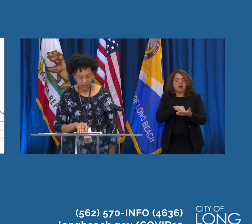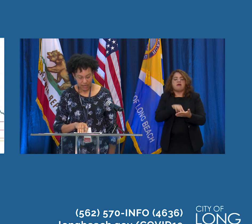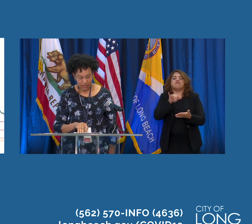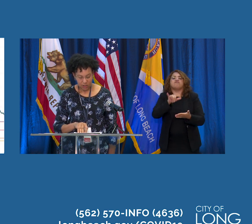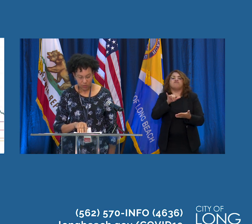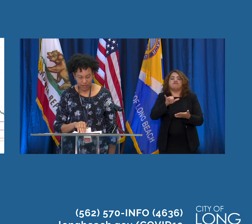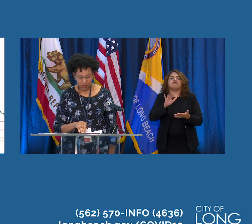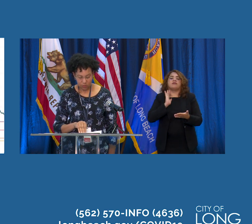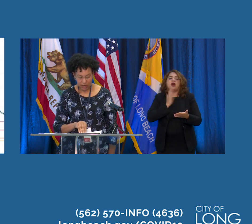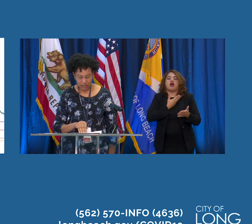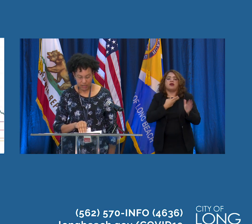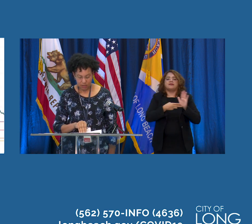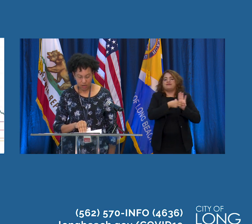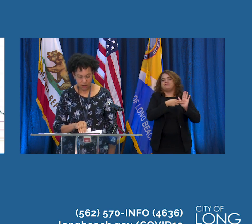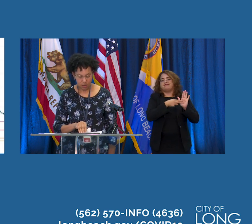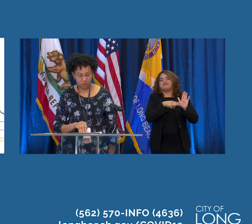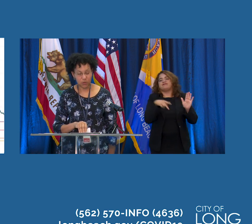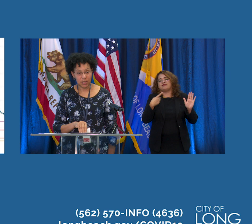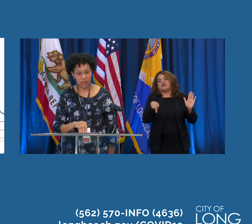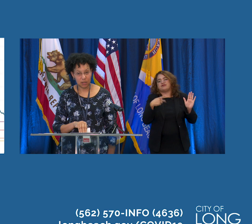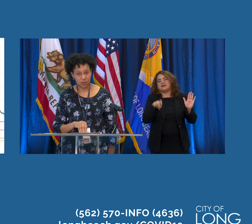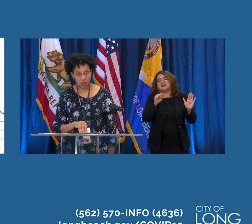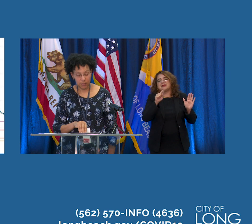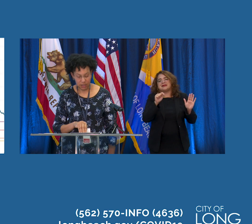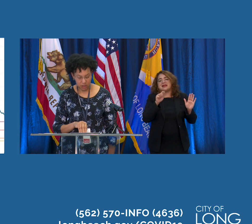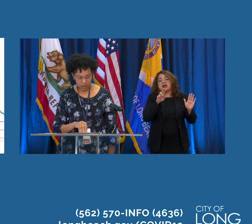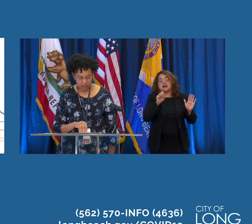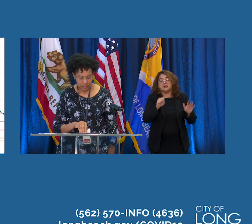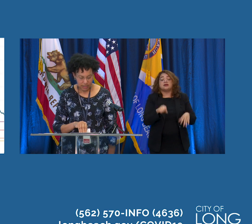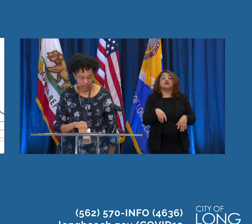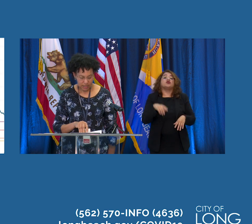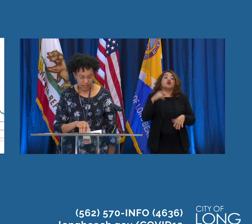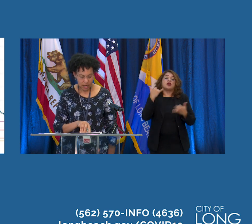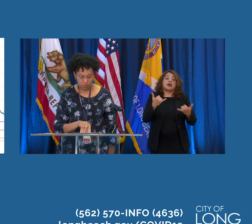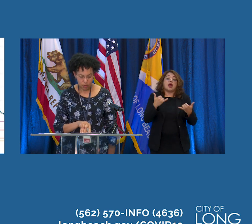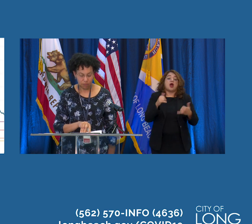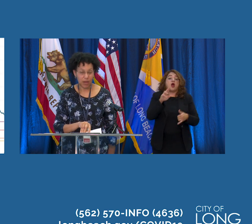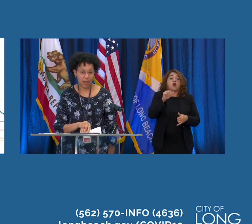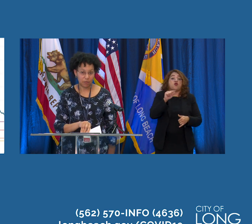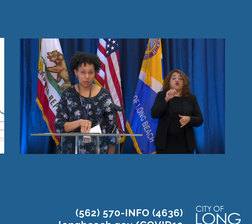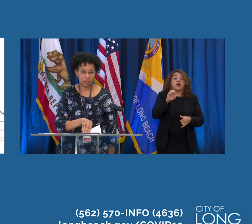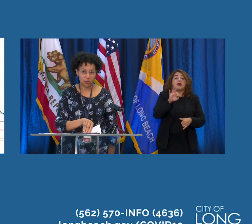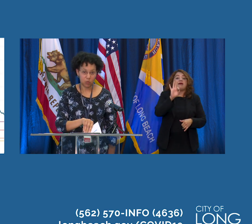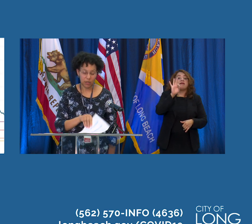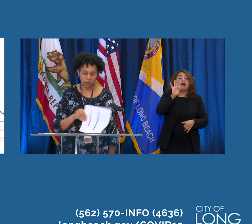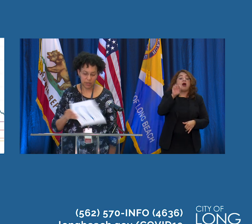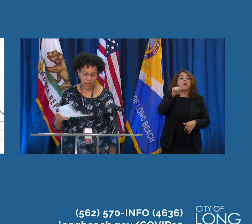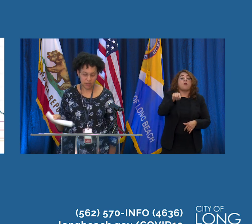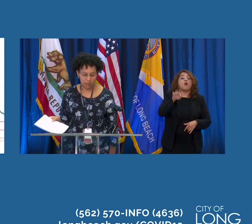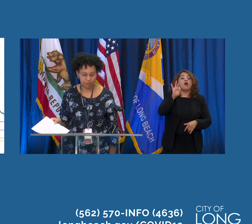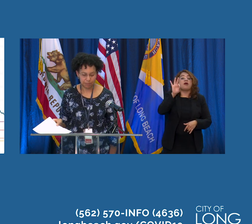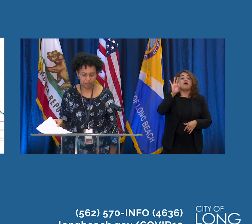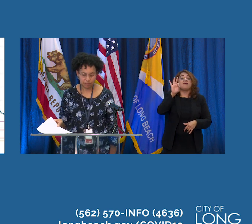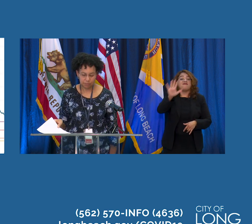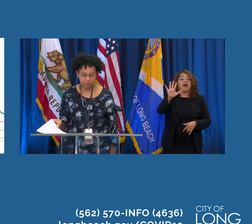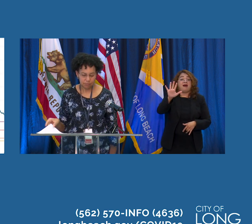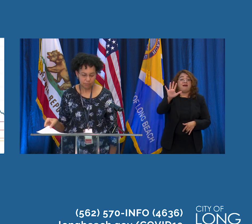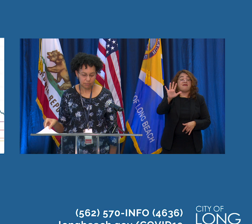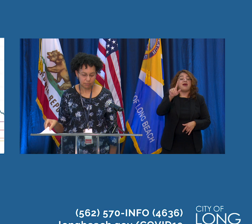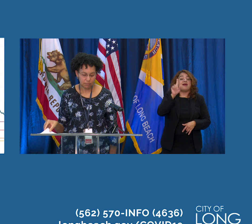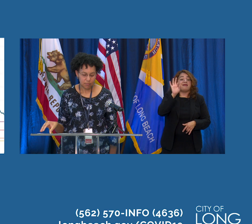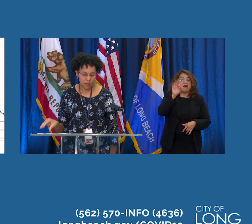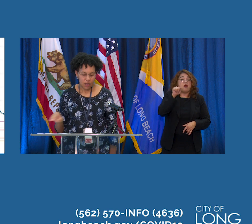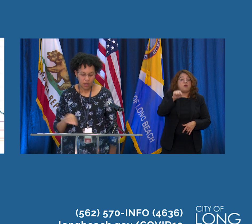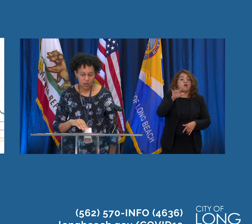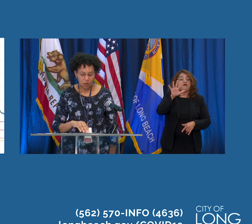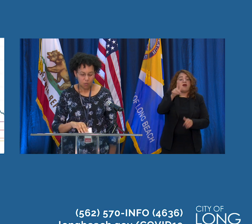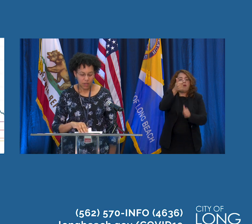The daily new case rate for the city of Long Beach is 9.5 per one hundred thousand.